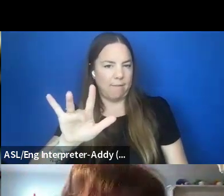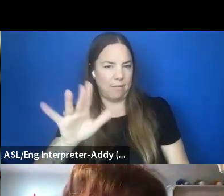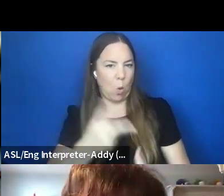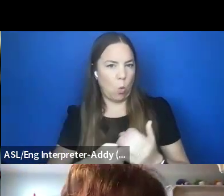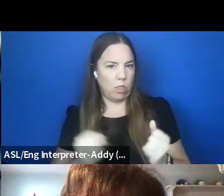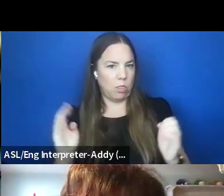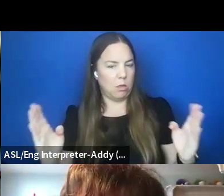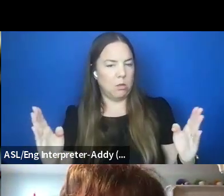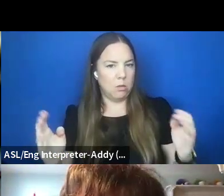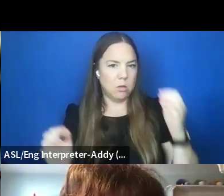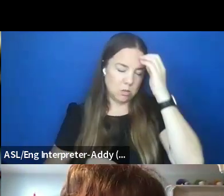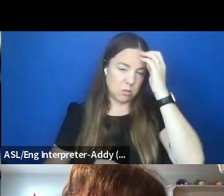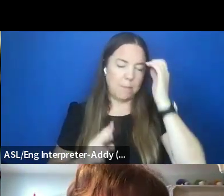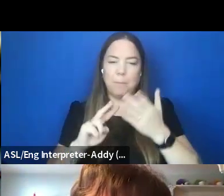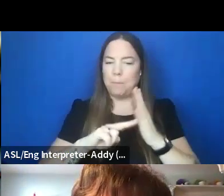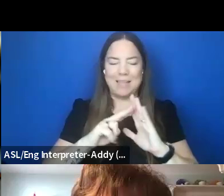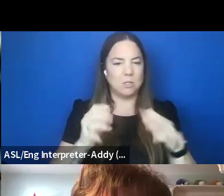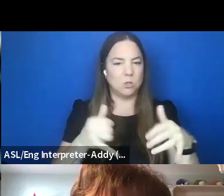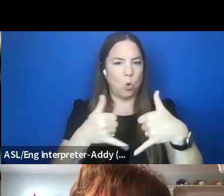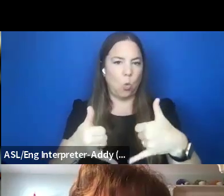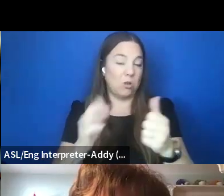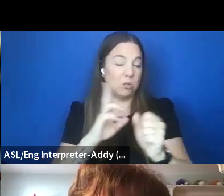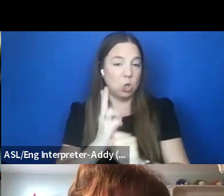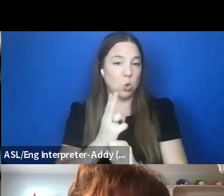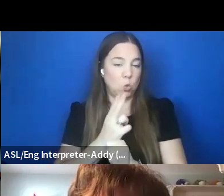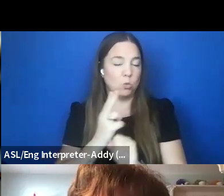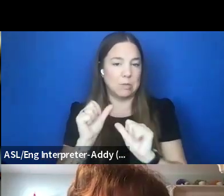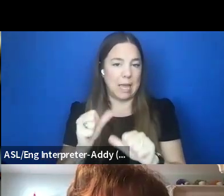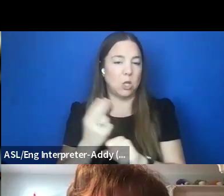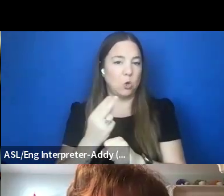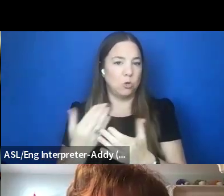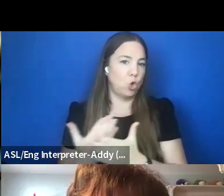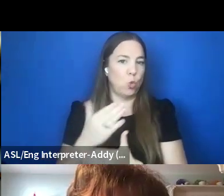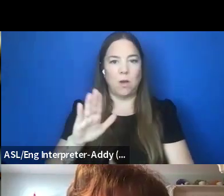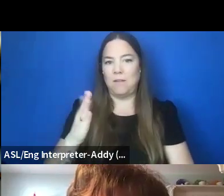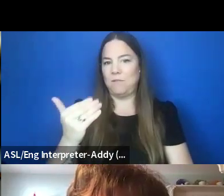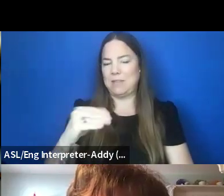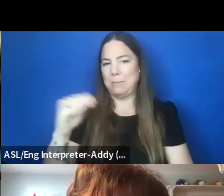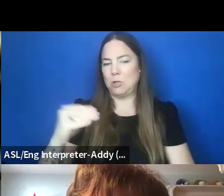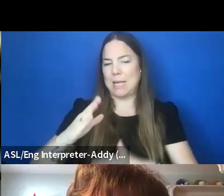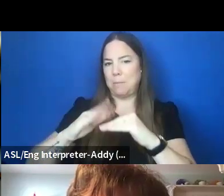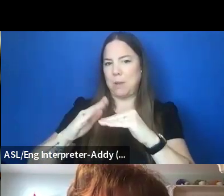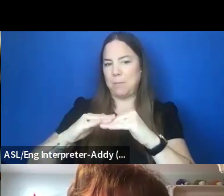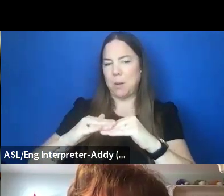Brooke Wilson: those awards will be able to use the new 15% minimum indirect cost rate, however.